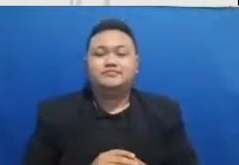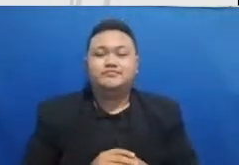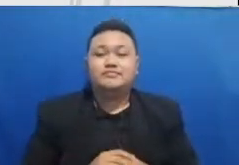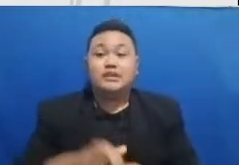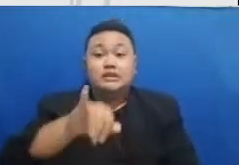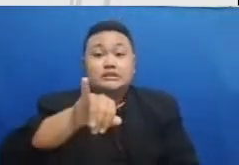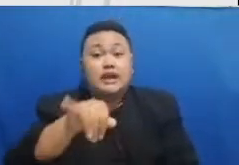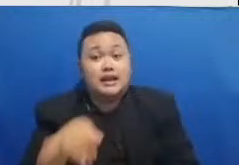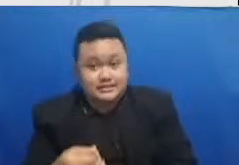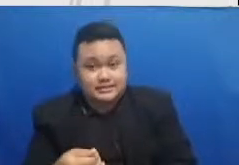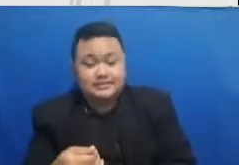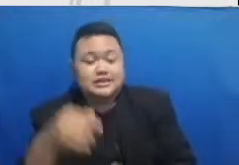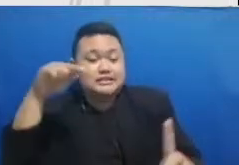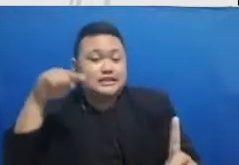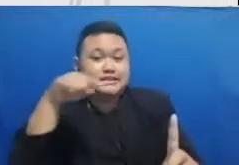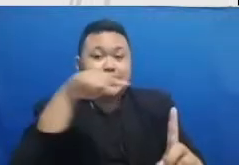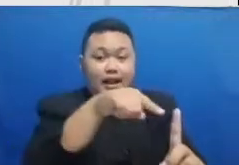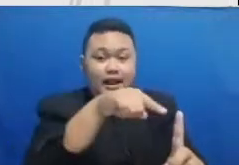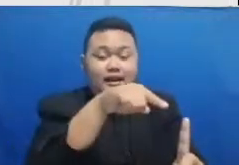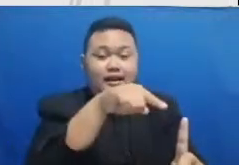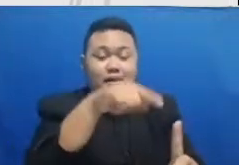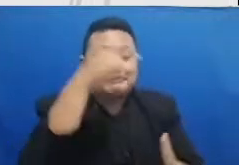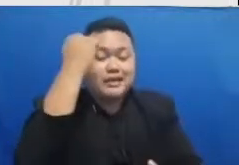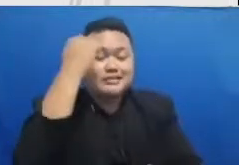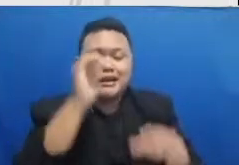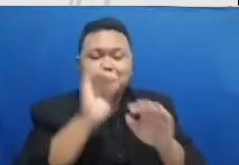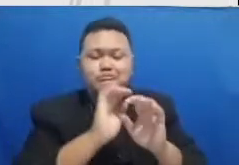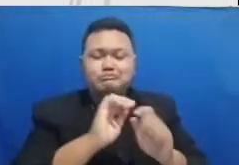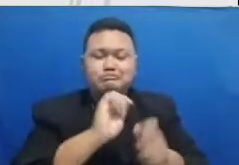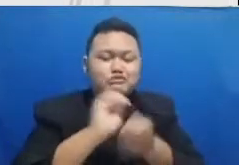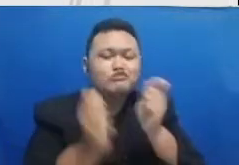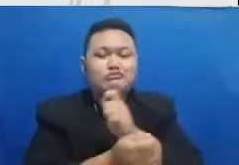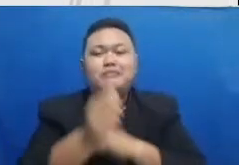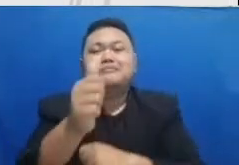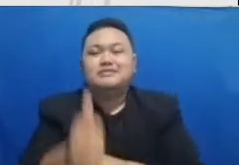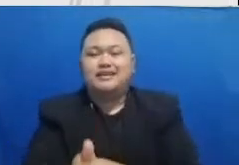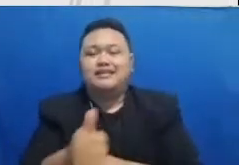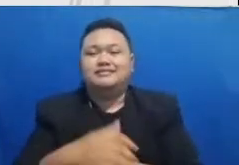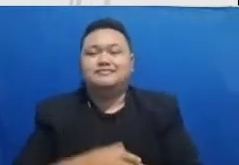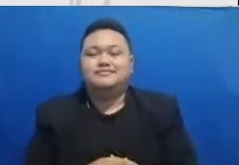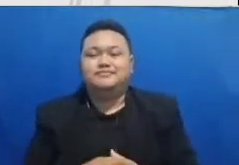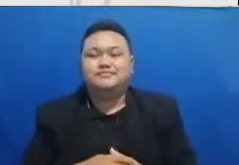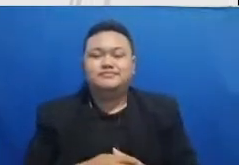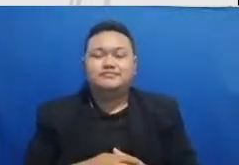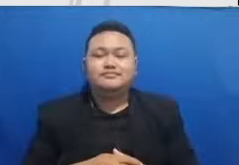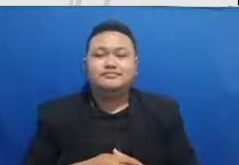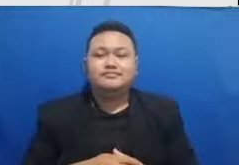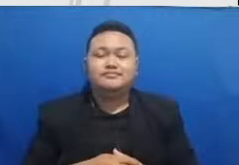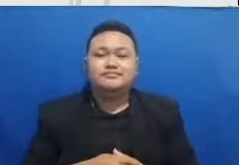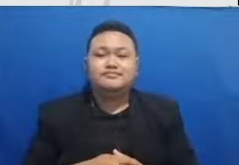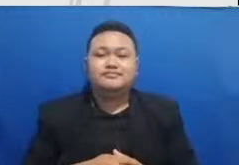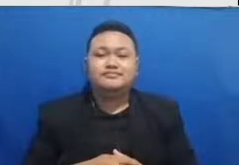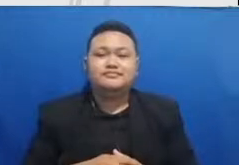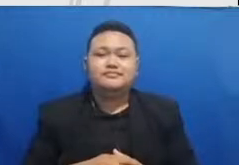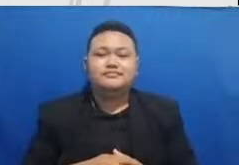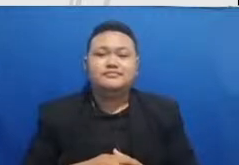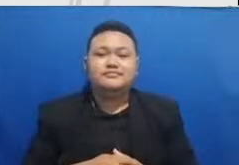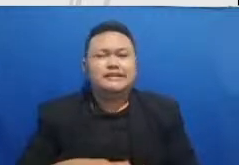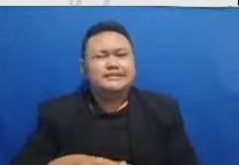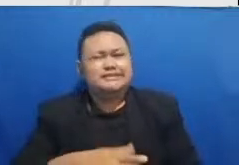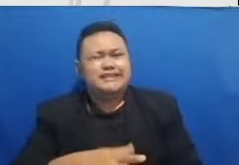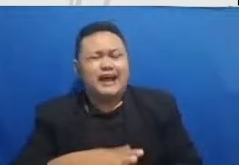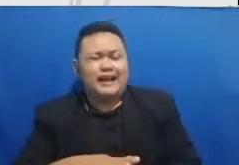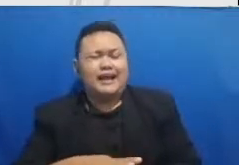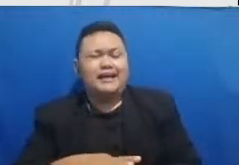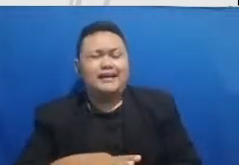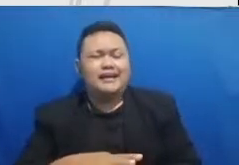can change again-l agi Hai extremely rare schools that teachers only one person who reached Rida